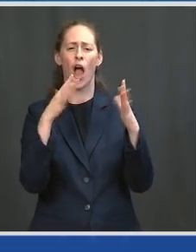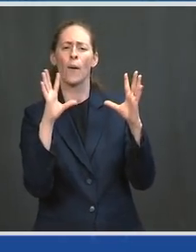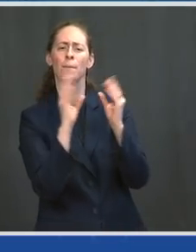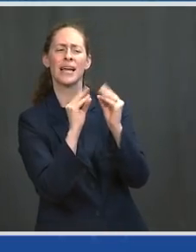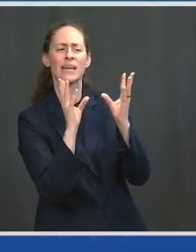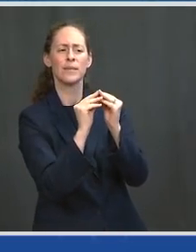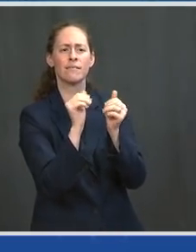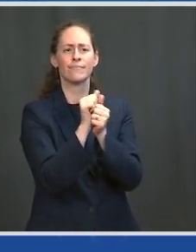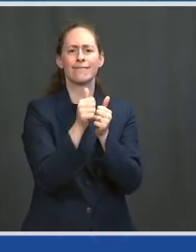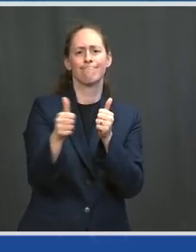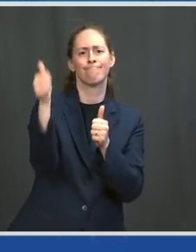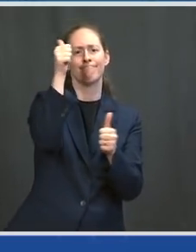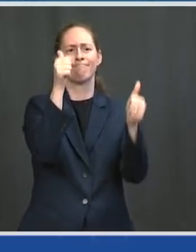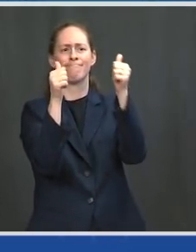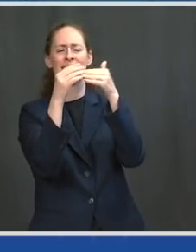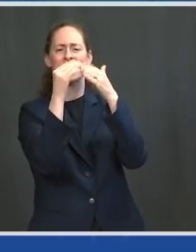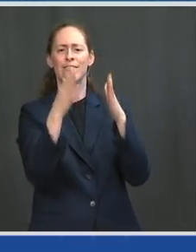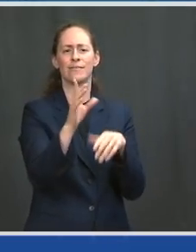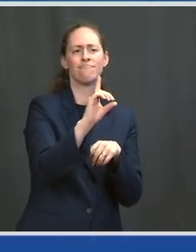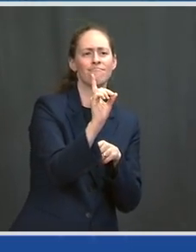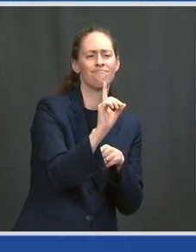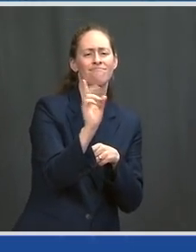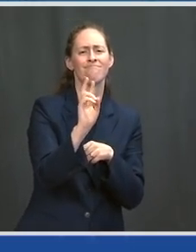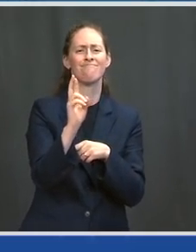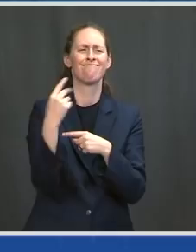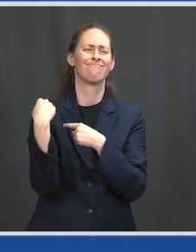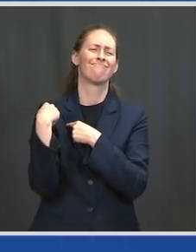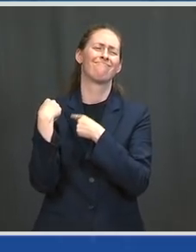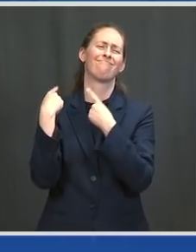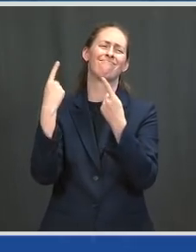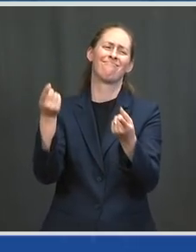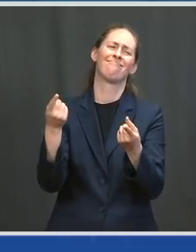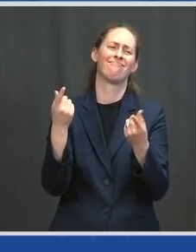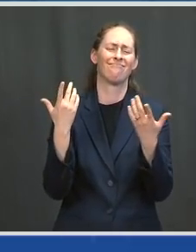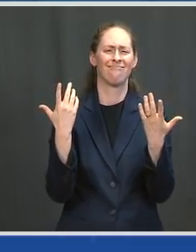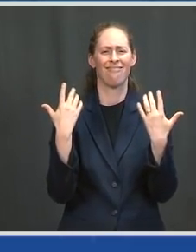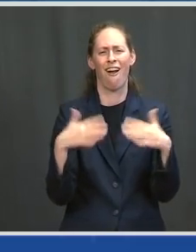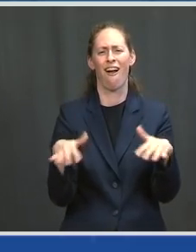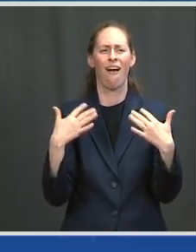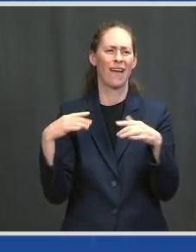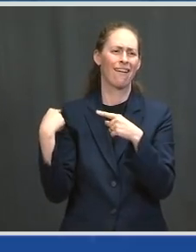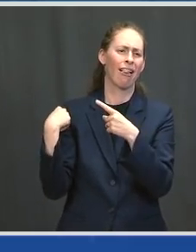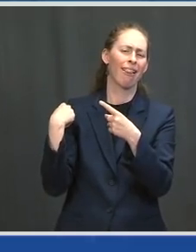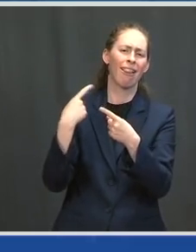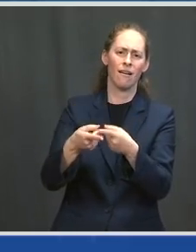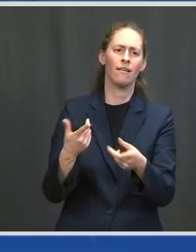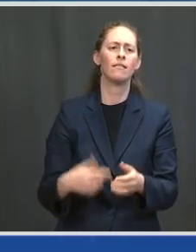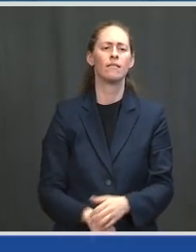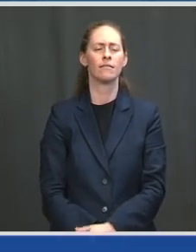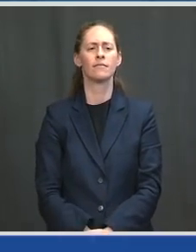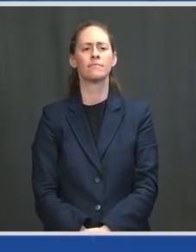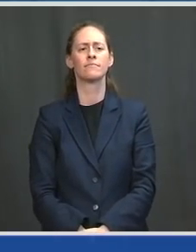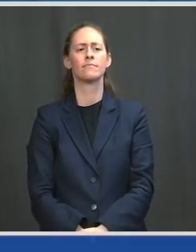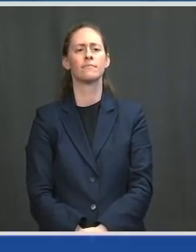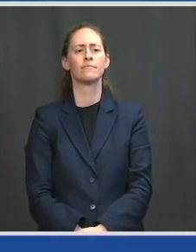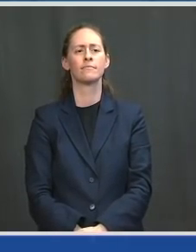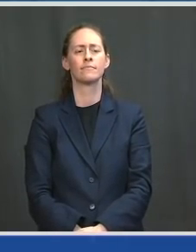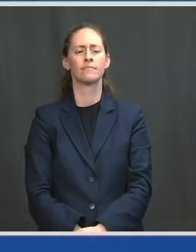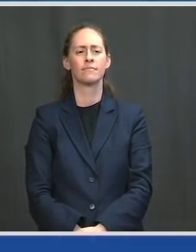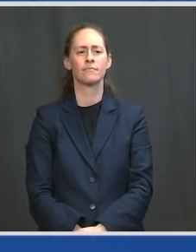I mean, and there's more than one single group. There's a bipartisan organiz- -- you know, groups that're made up of 10 to 20 members.